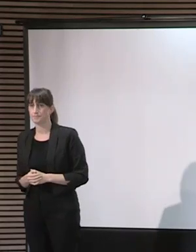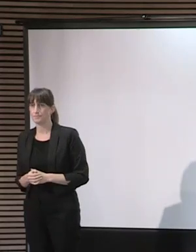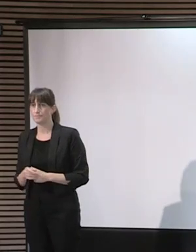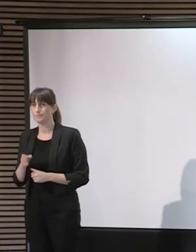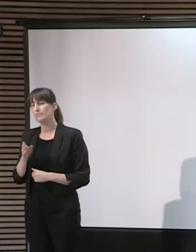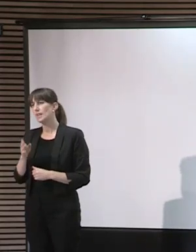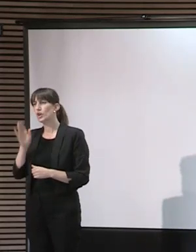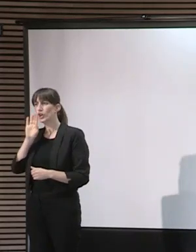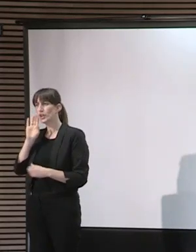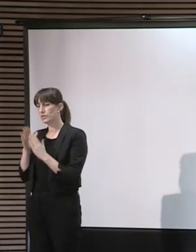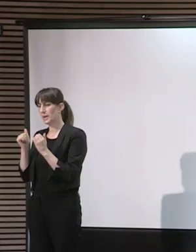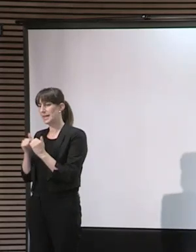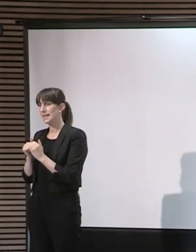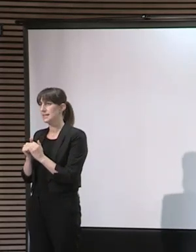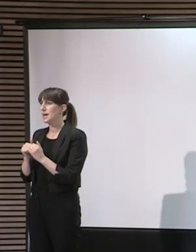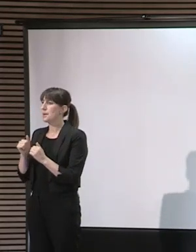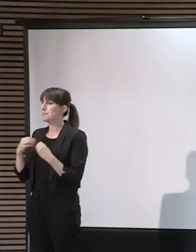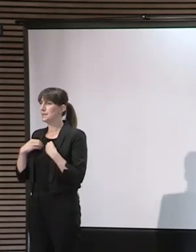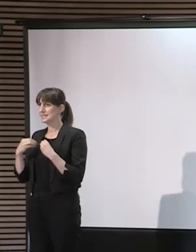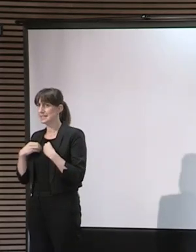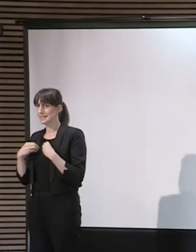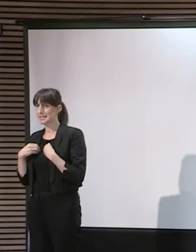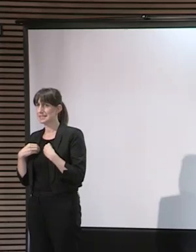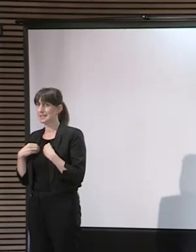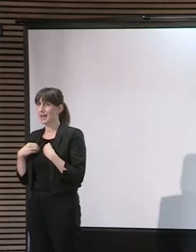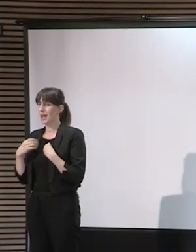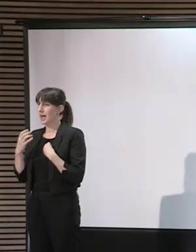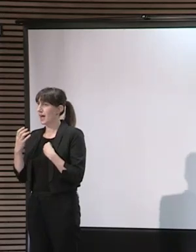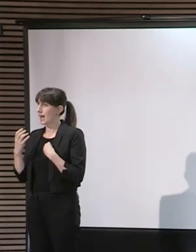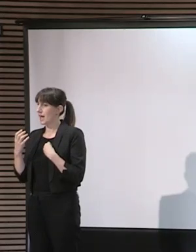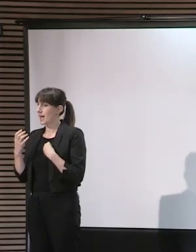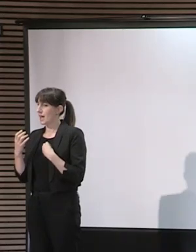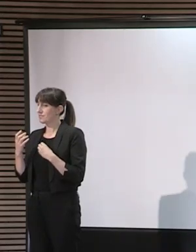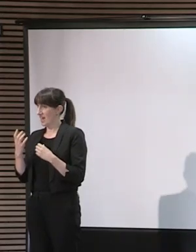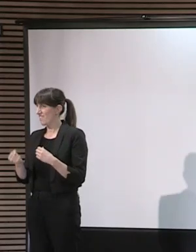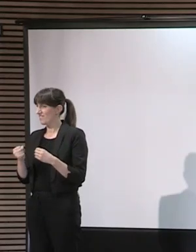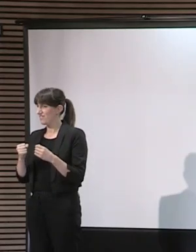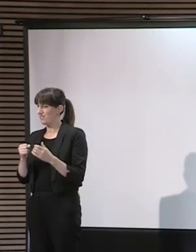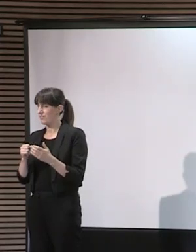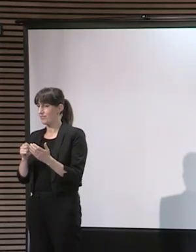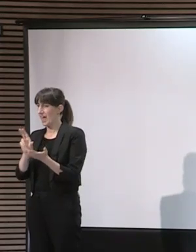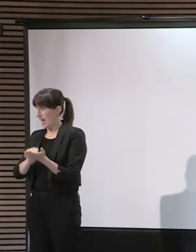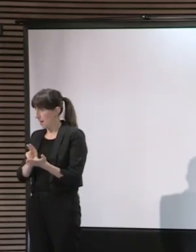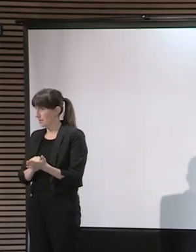reports of continuing confusion with the apps and some businesses have actually